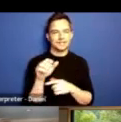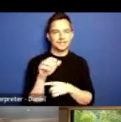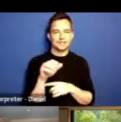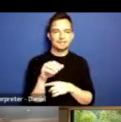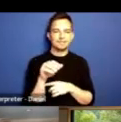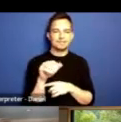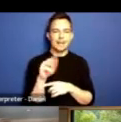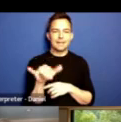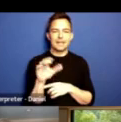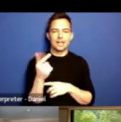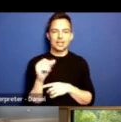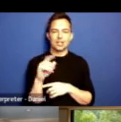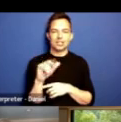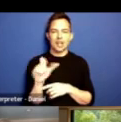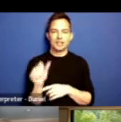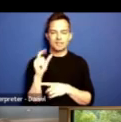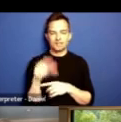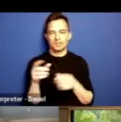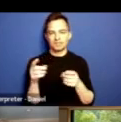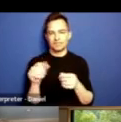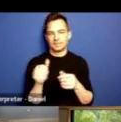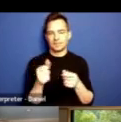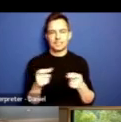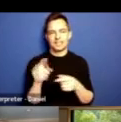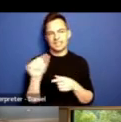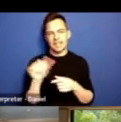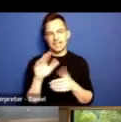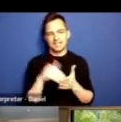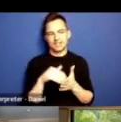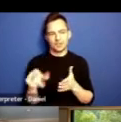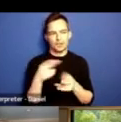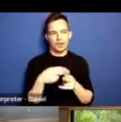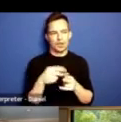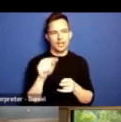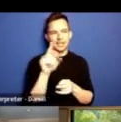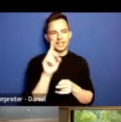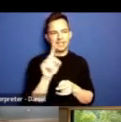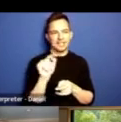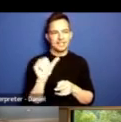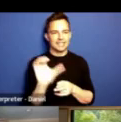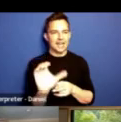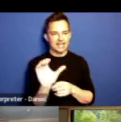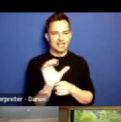manager for the Disability Employment TA Center, which we call the DETAC. Eileen Kelly,